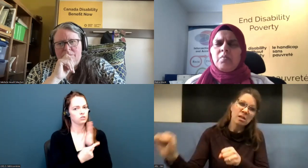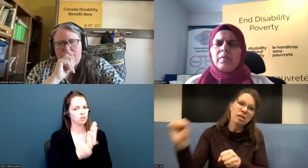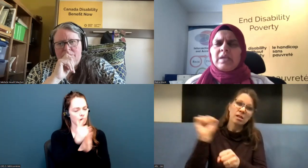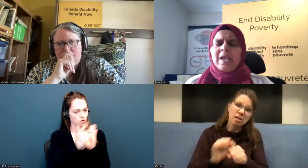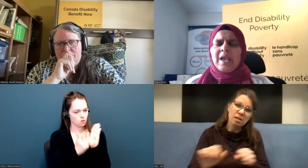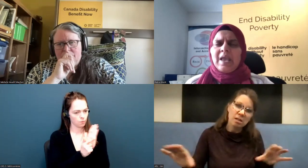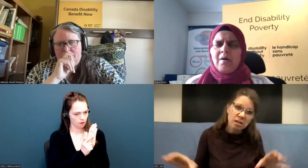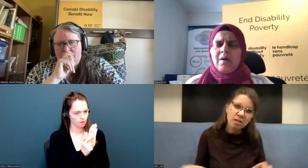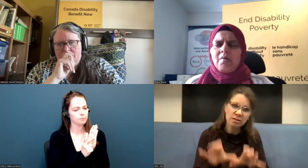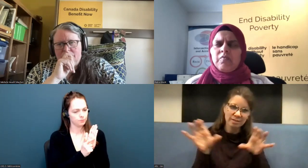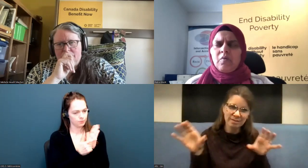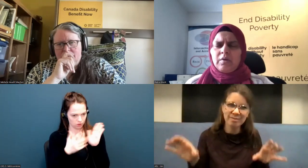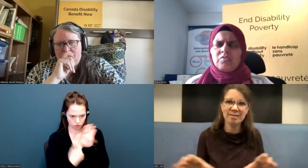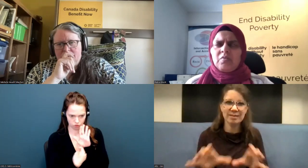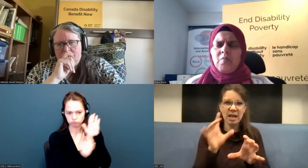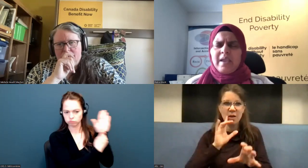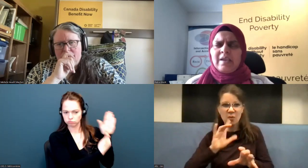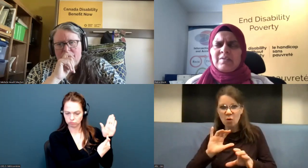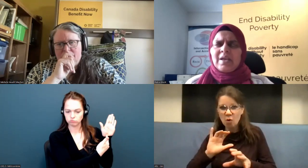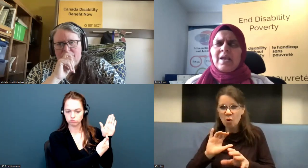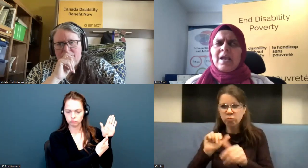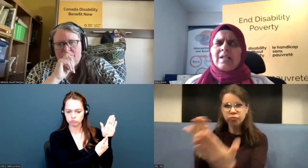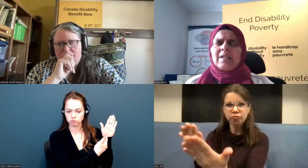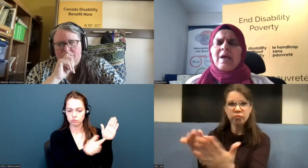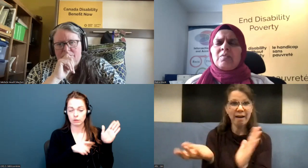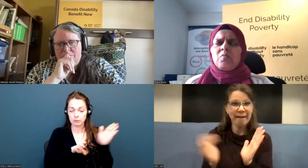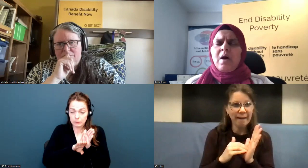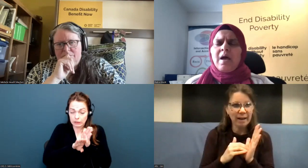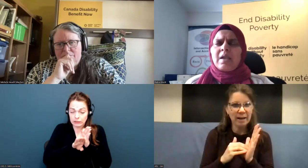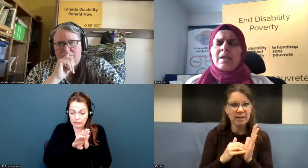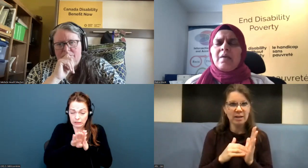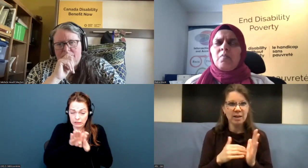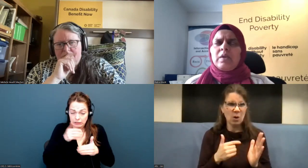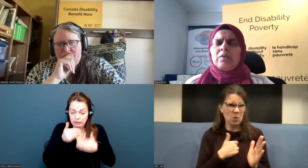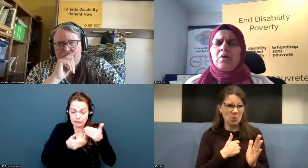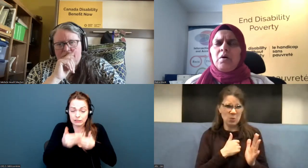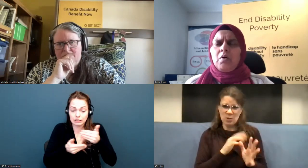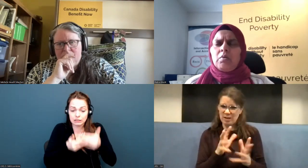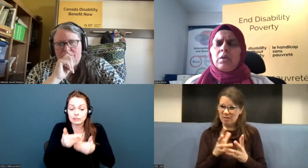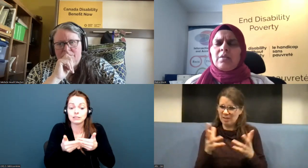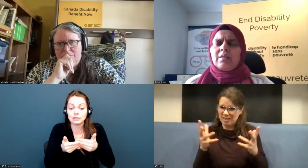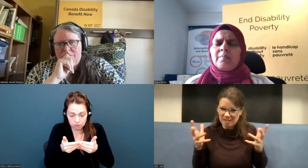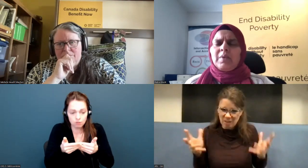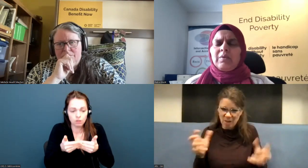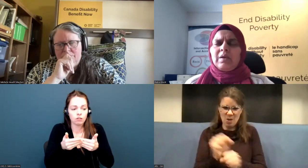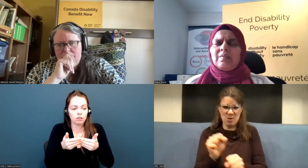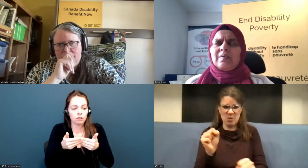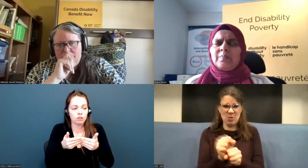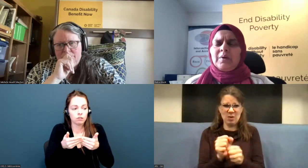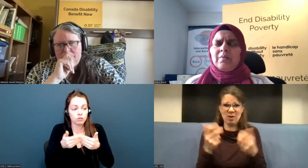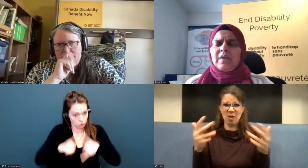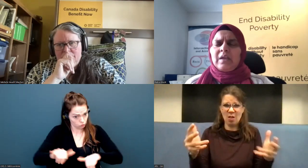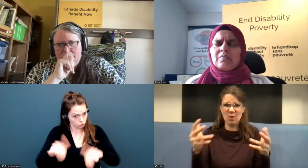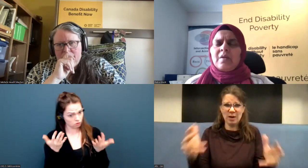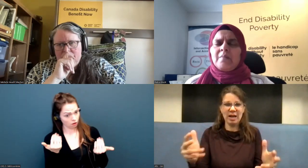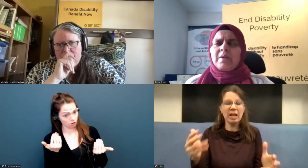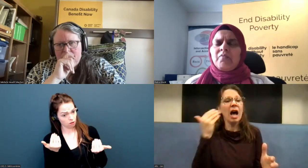WE CANNOT AFFORD TO WAIT AND THAT'S WHY WE KNOW THAT THE BILL ISN'T PERFECT, BUT IF WE